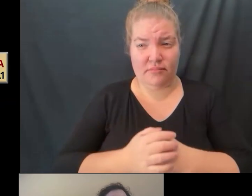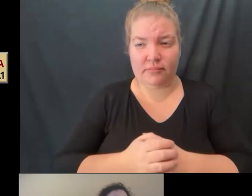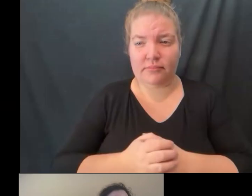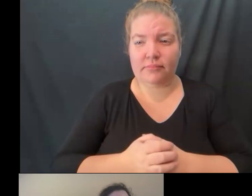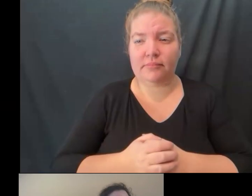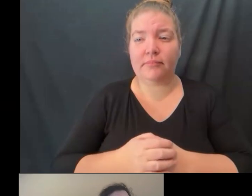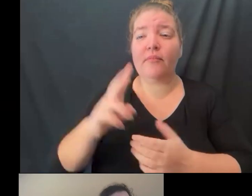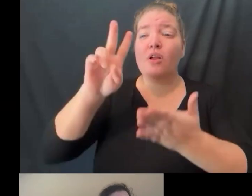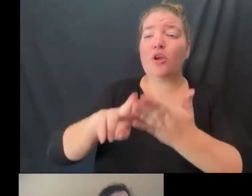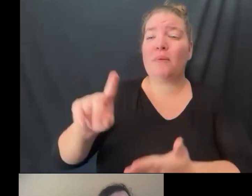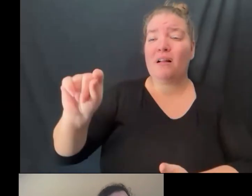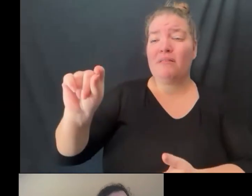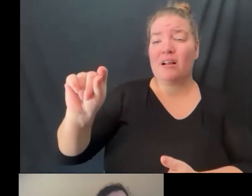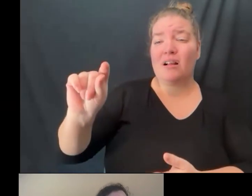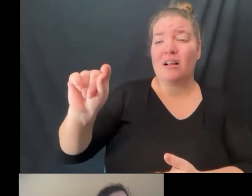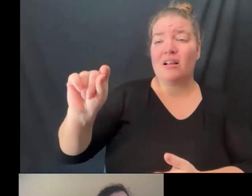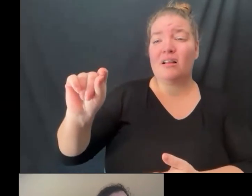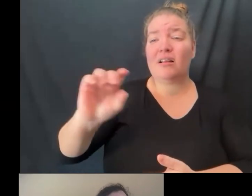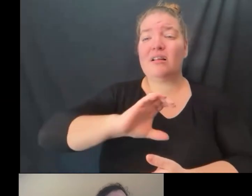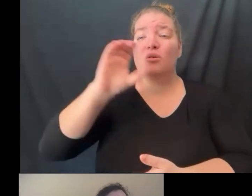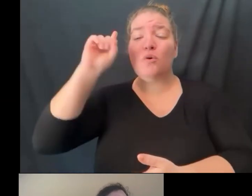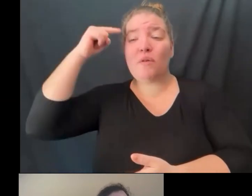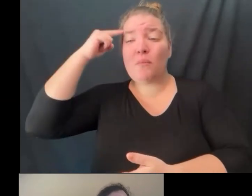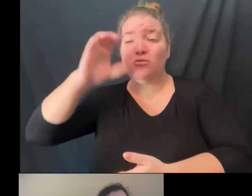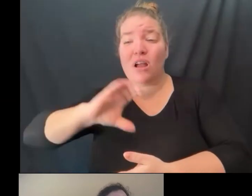In fact, the Canadian government in 2020, Treasury Board,